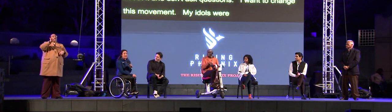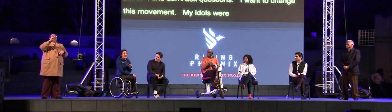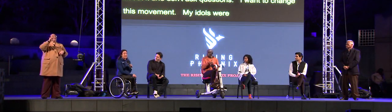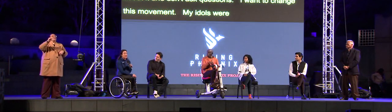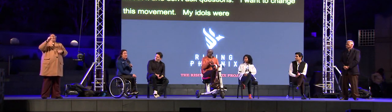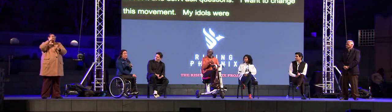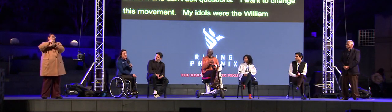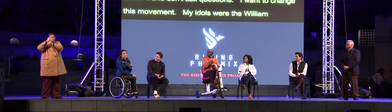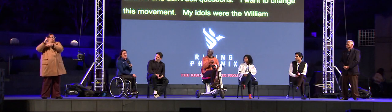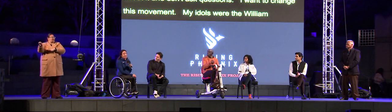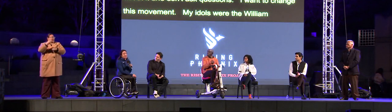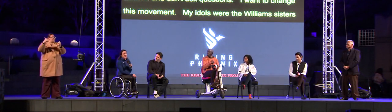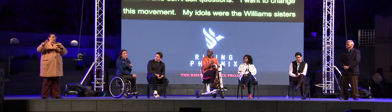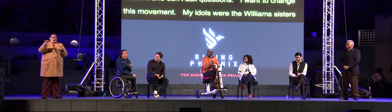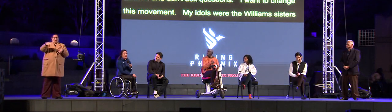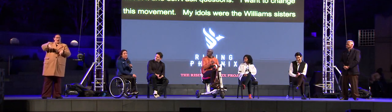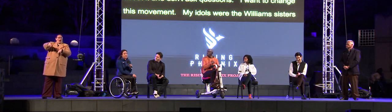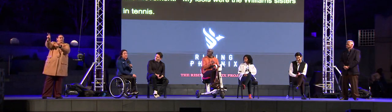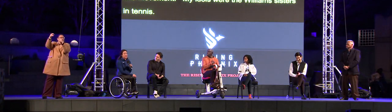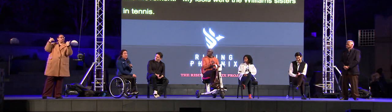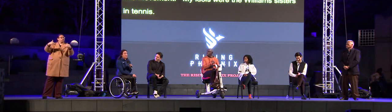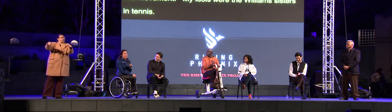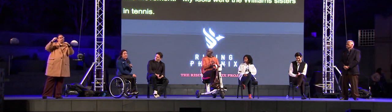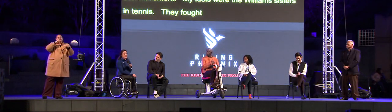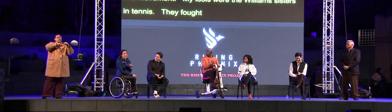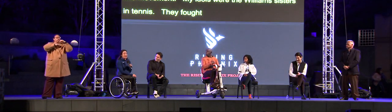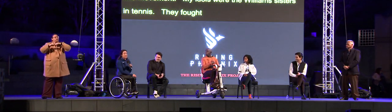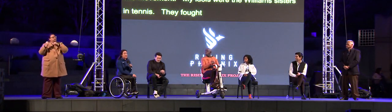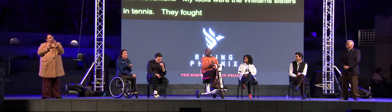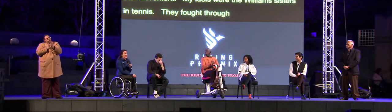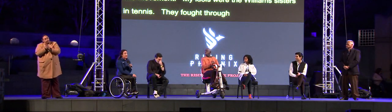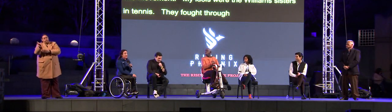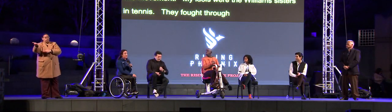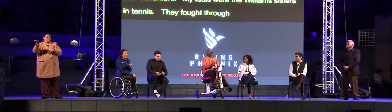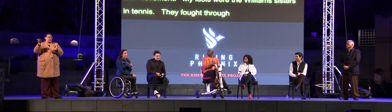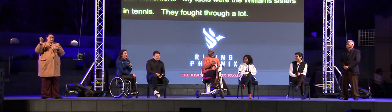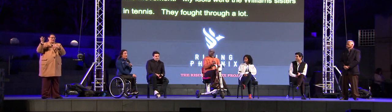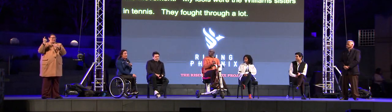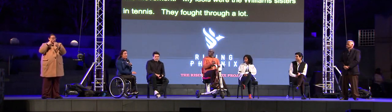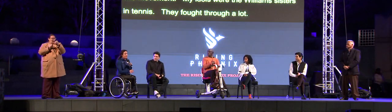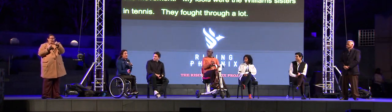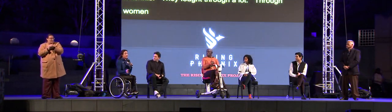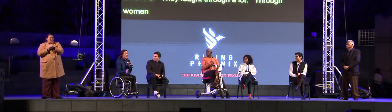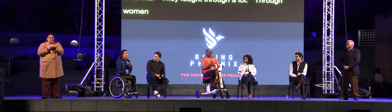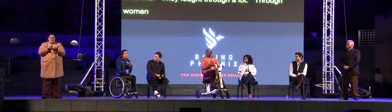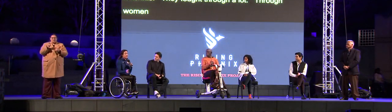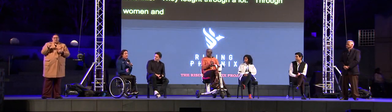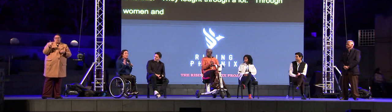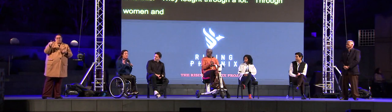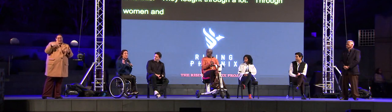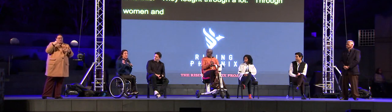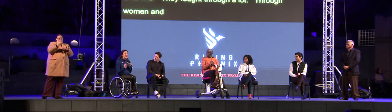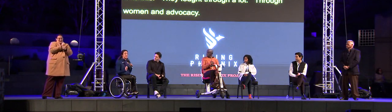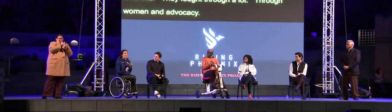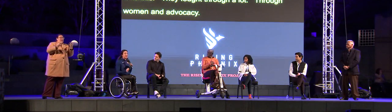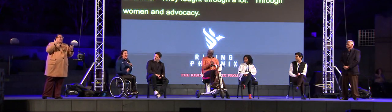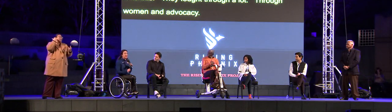and they fought through a lot, through women and advocacy. And I thought, I got to win everything, and then people will listen to me